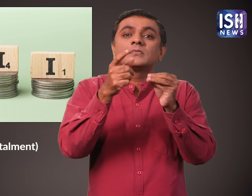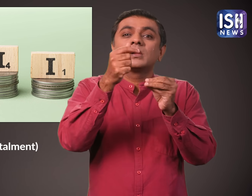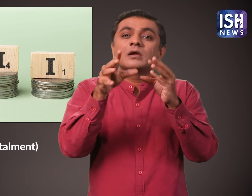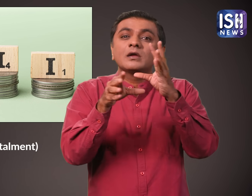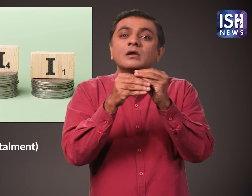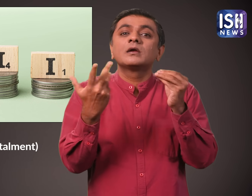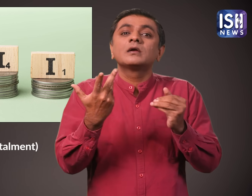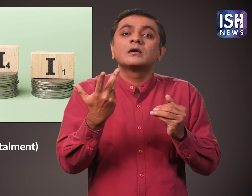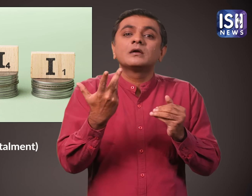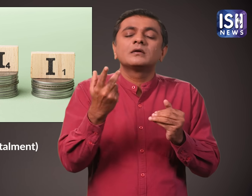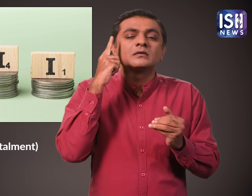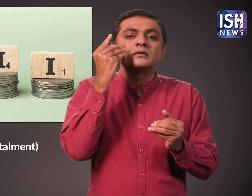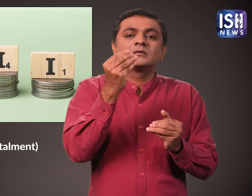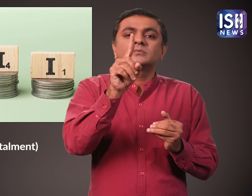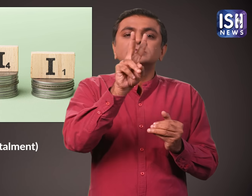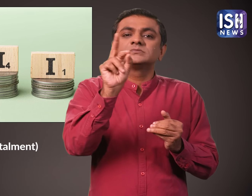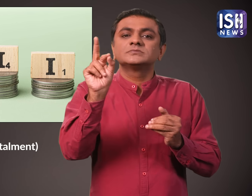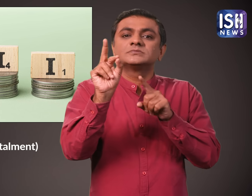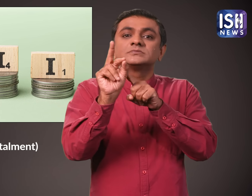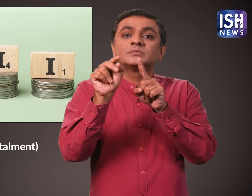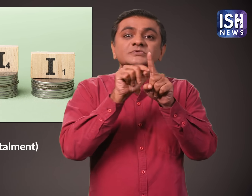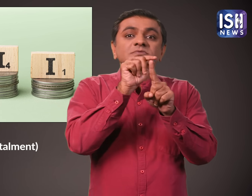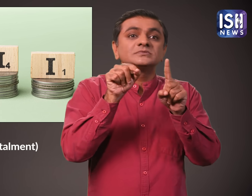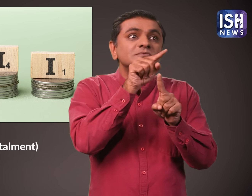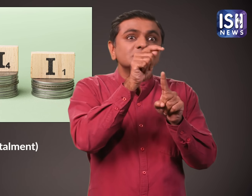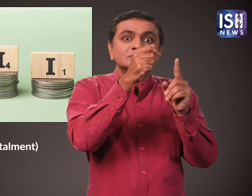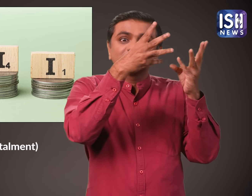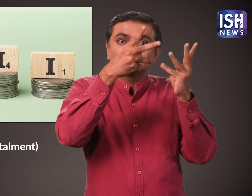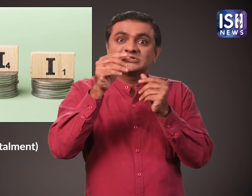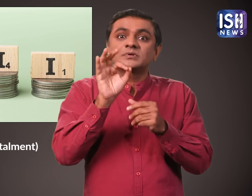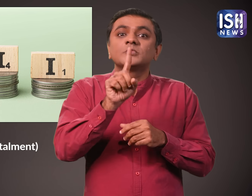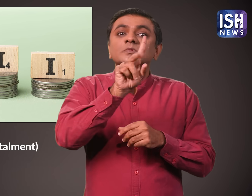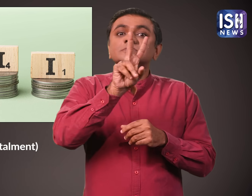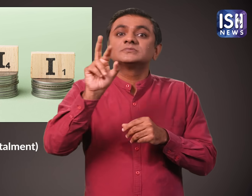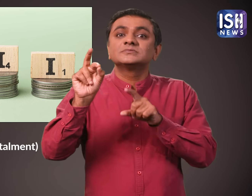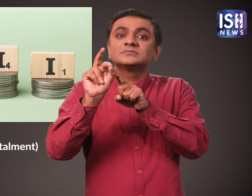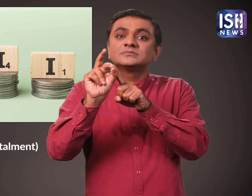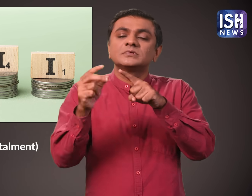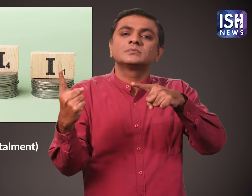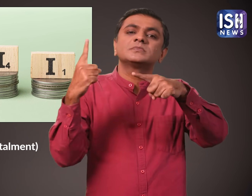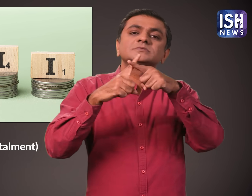That would be around ₹1,200 extra, based on the percentage calculations.